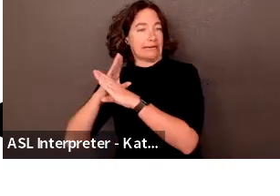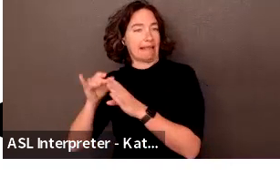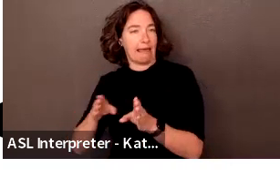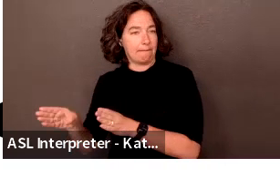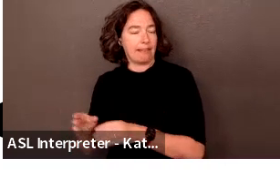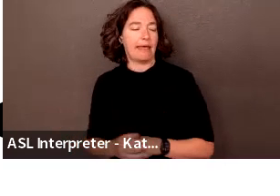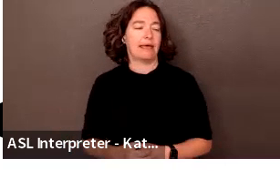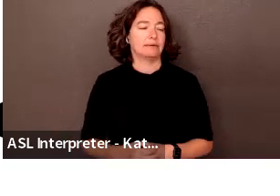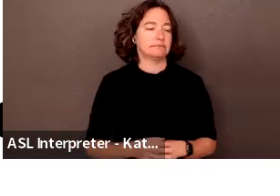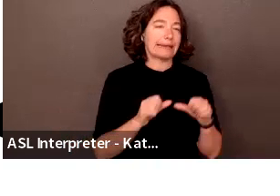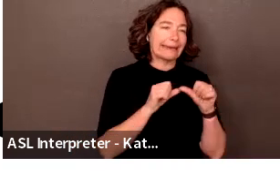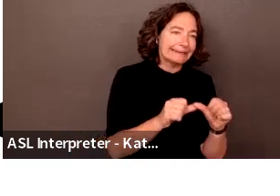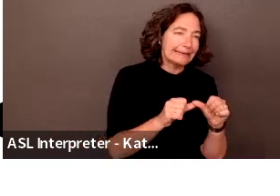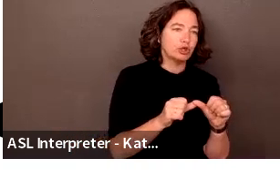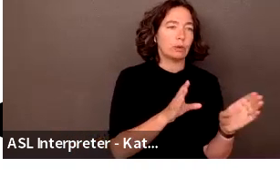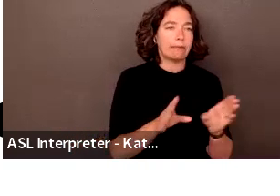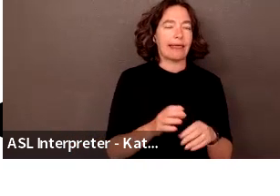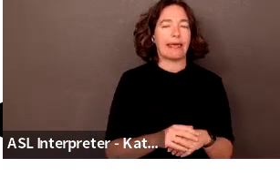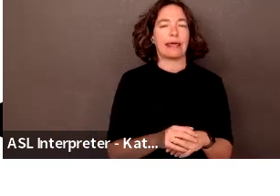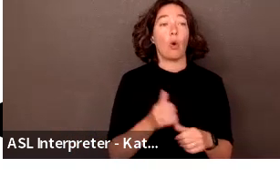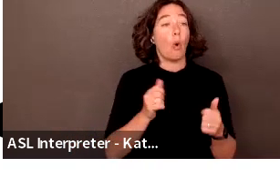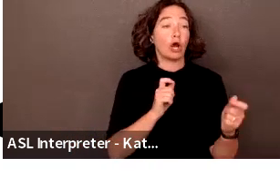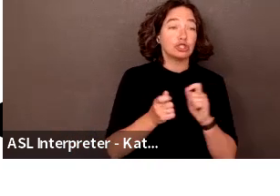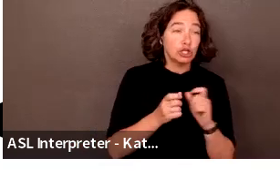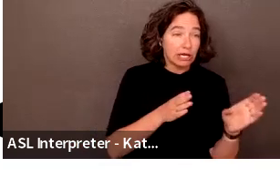work the plan and tech it. Maybe you need to stop something and